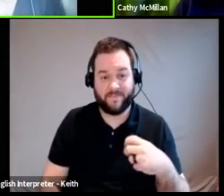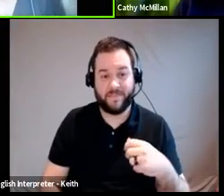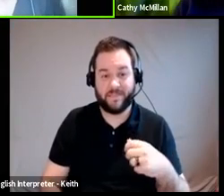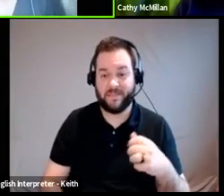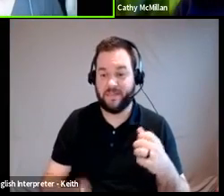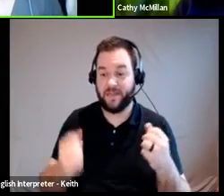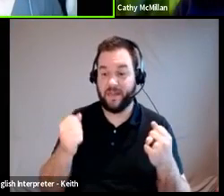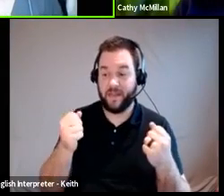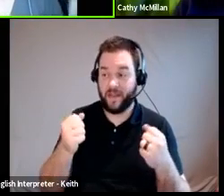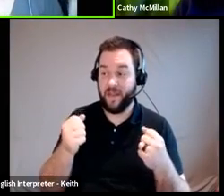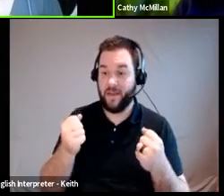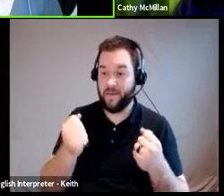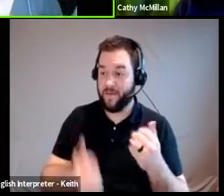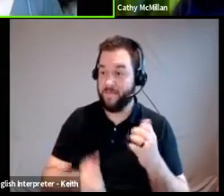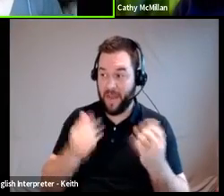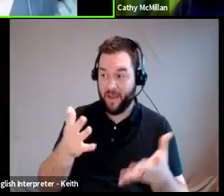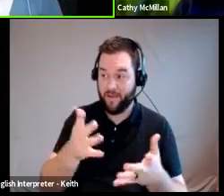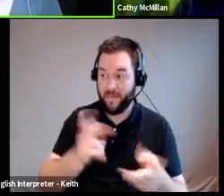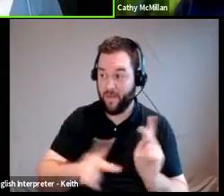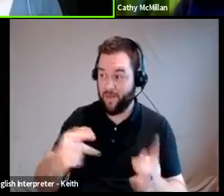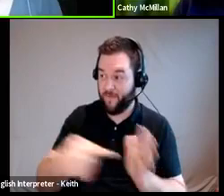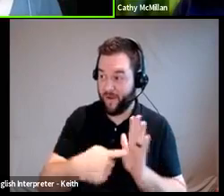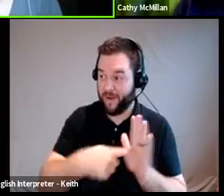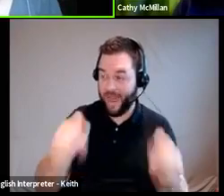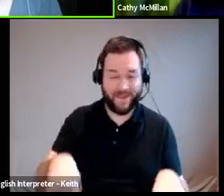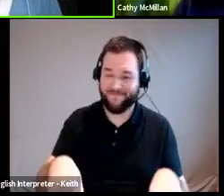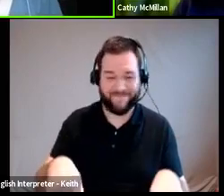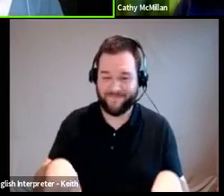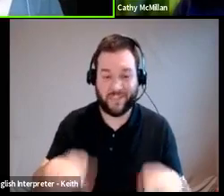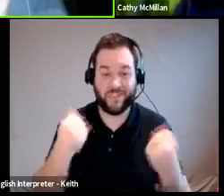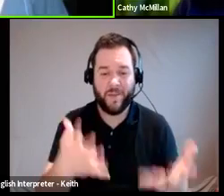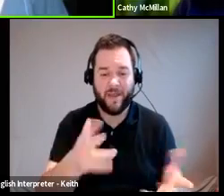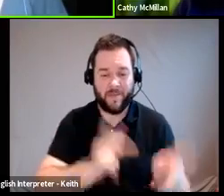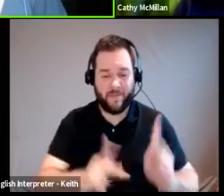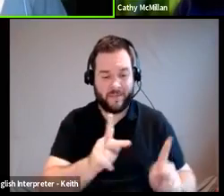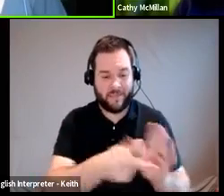I like.